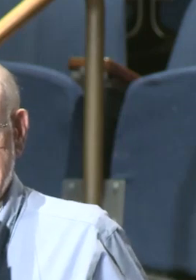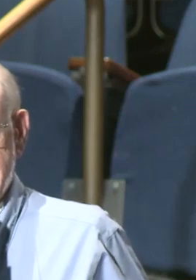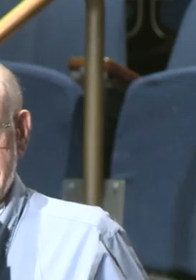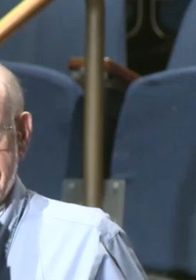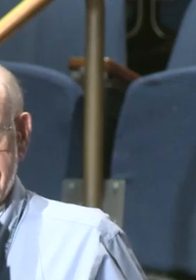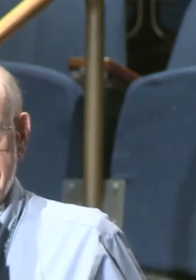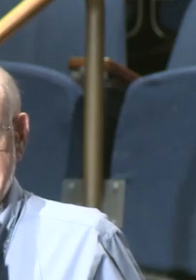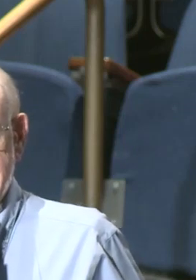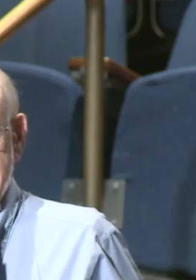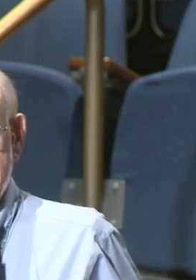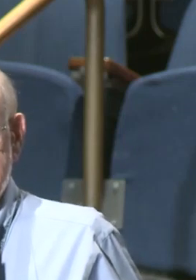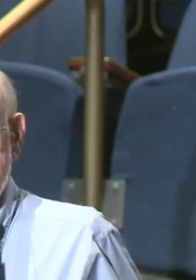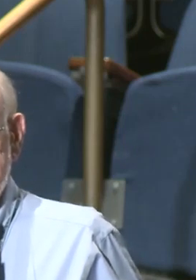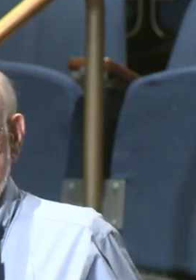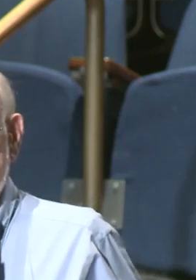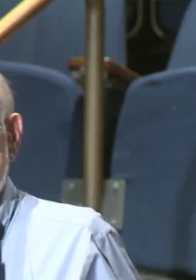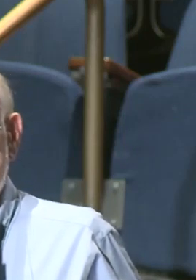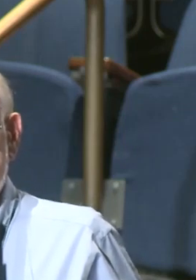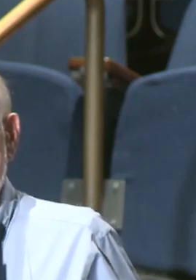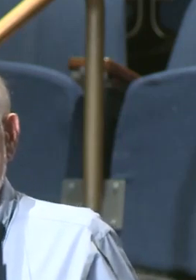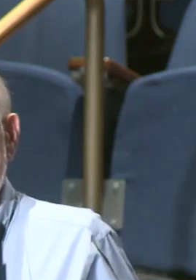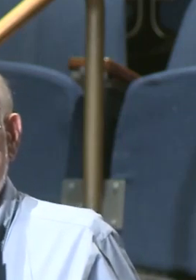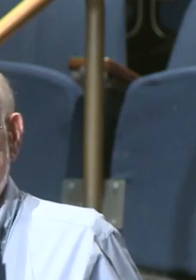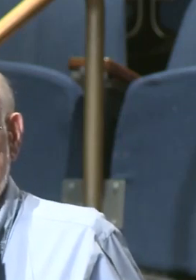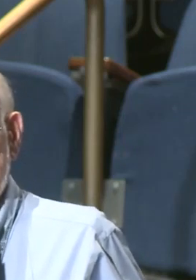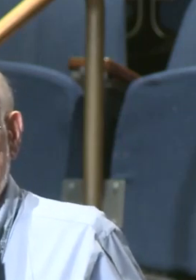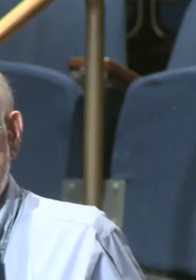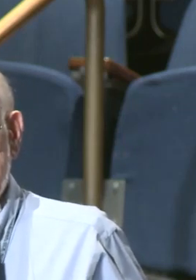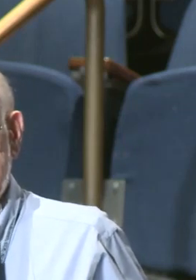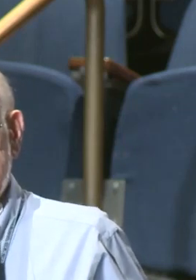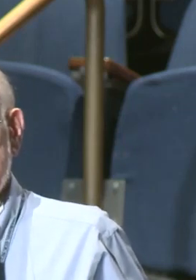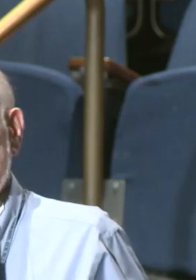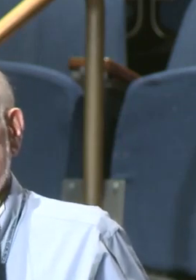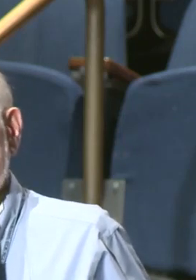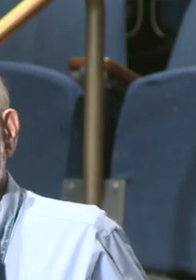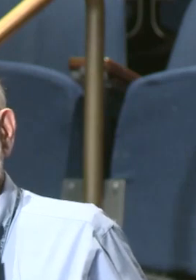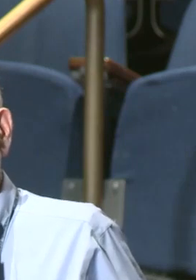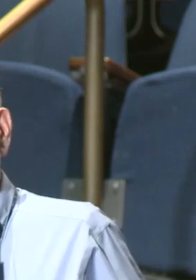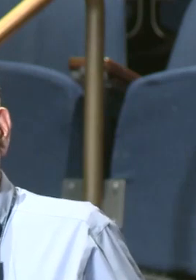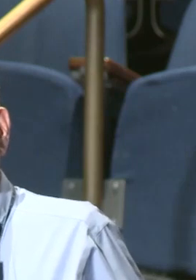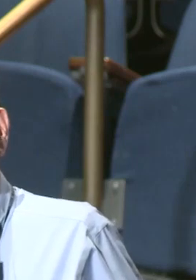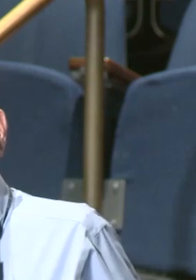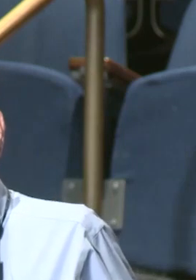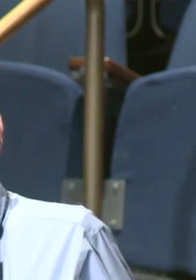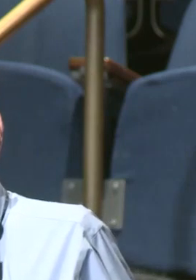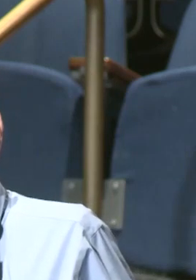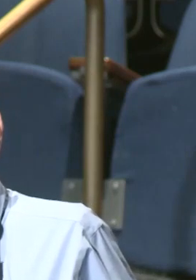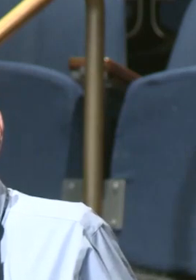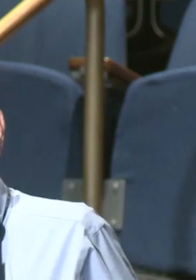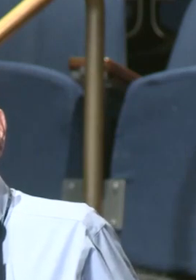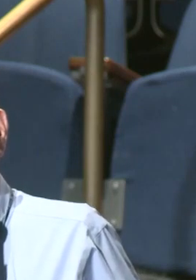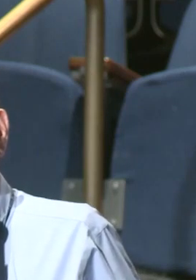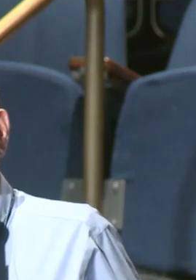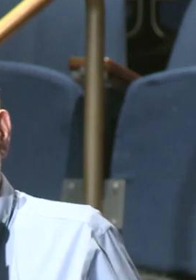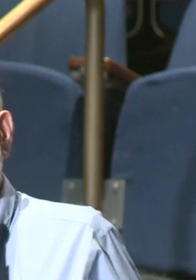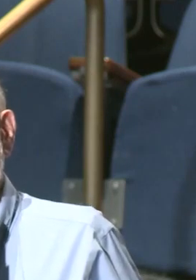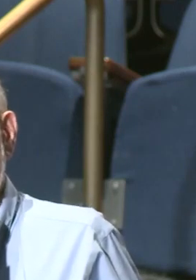SO WE USE TWO DIFFERENT HUMAN CANCERS. AND I THINK THREE OR FOUR DIFFERENT MOUSE CANCERS. THE EFFECT ON INTERFERON WAS SIMILAR.